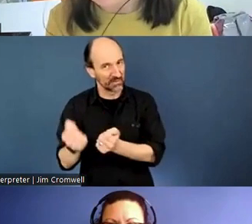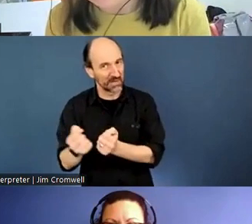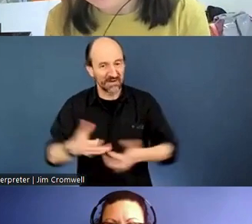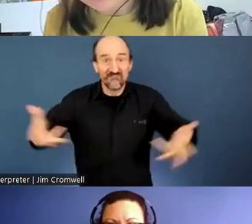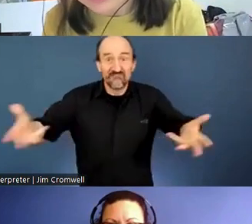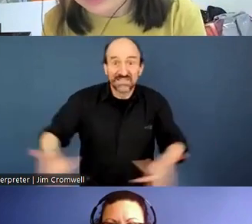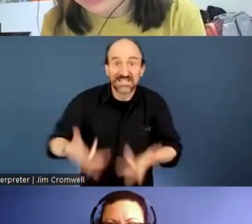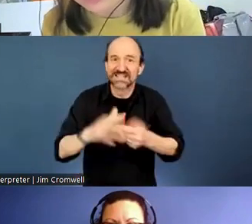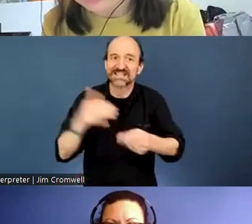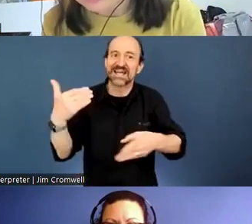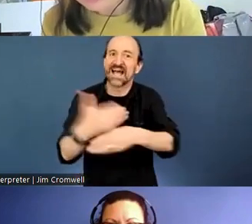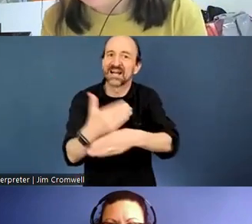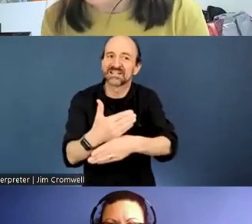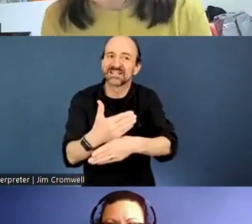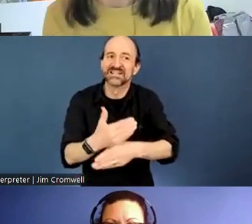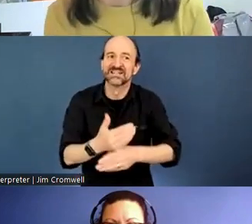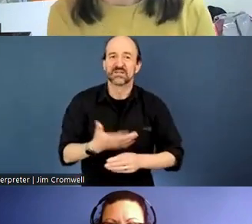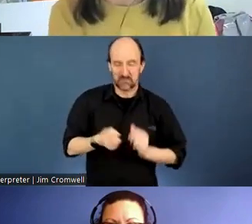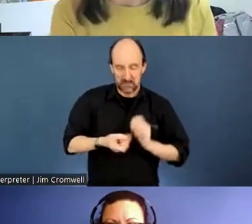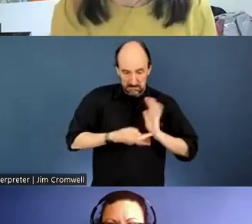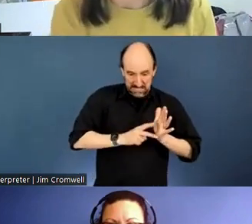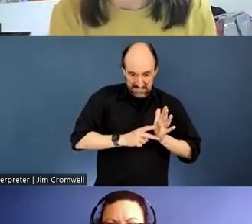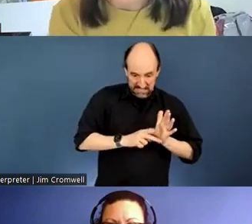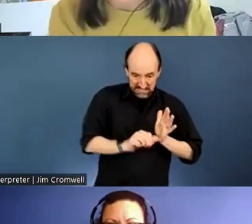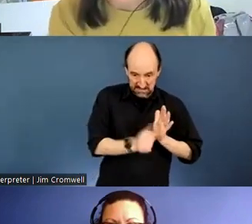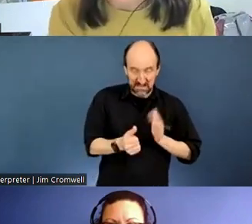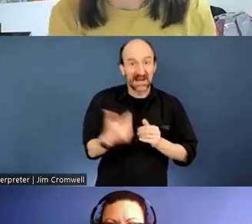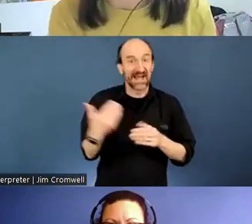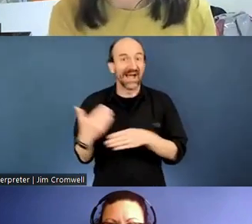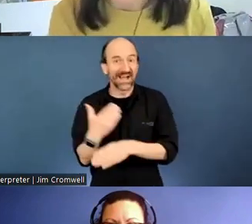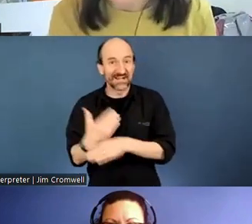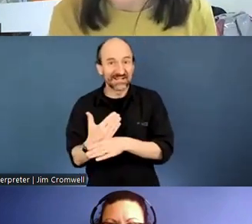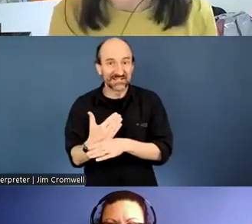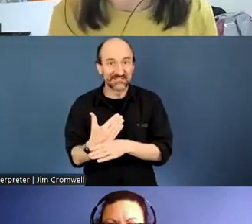then action so we like action and planning in community led